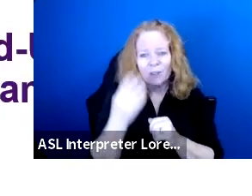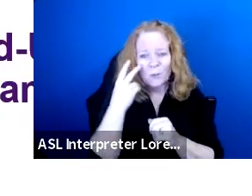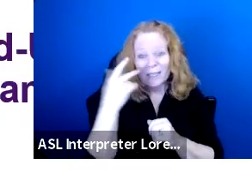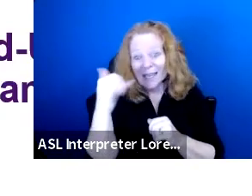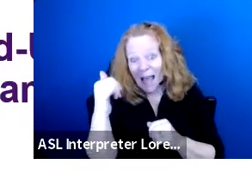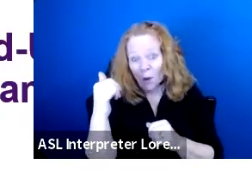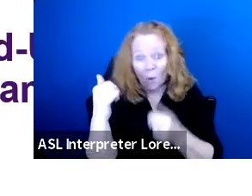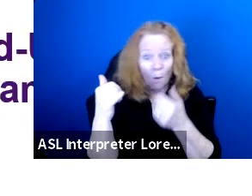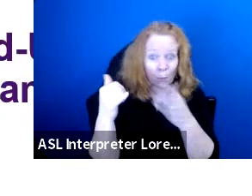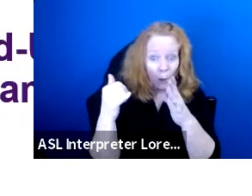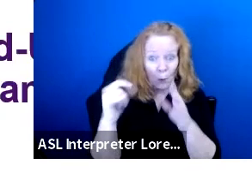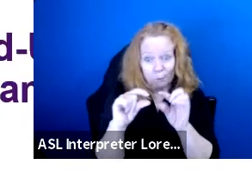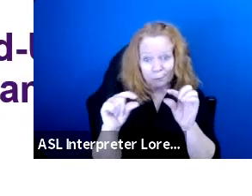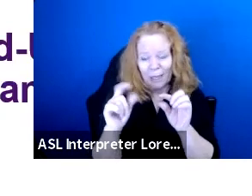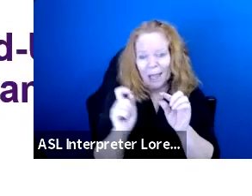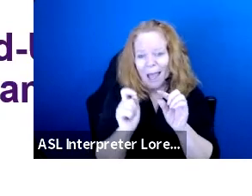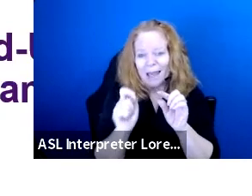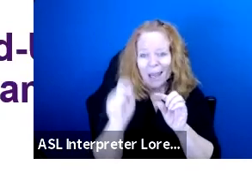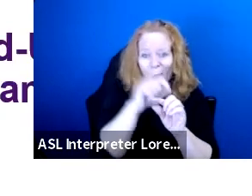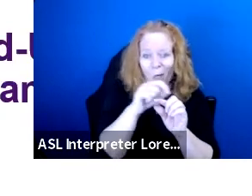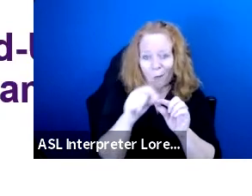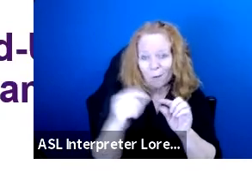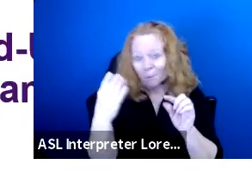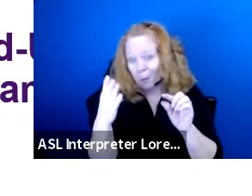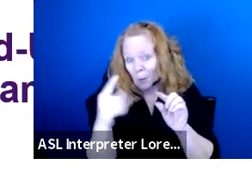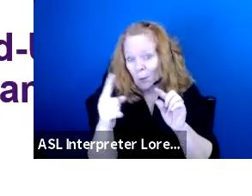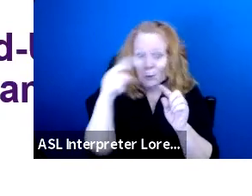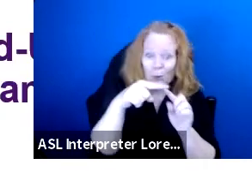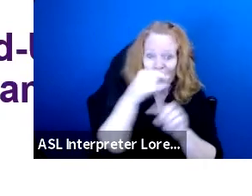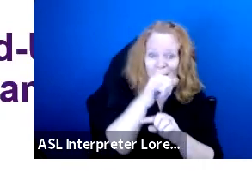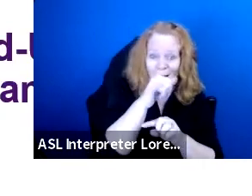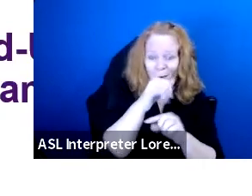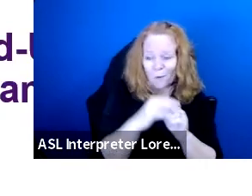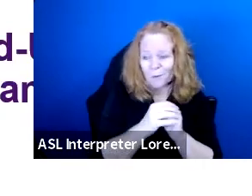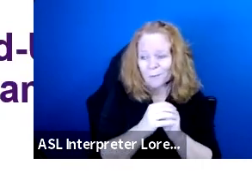in blue and an arrow that points from the blue word to the yellow word all of these kinds of